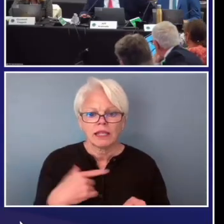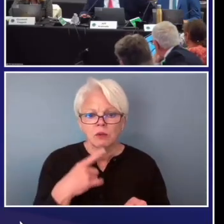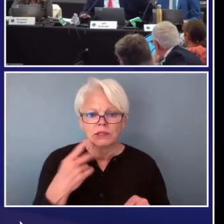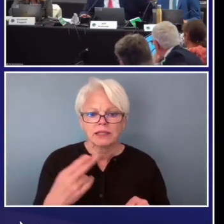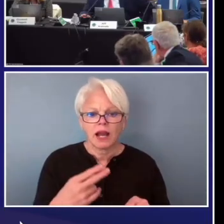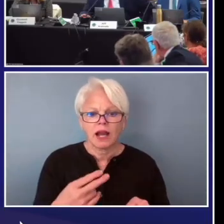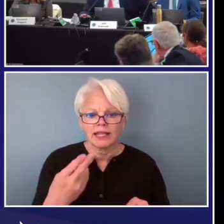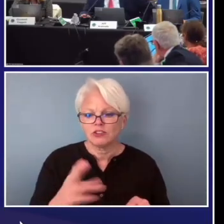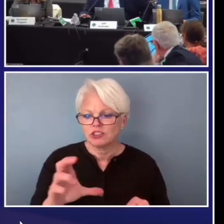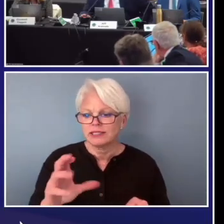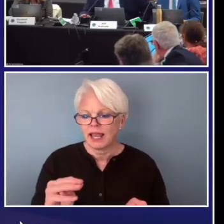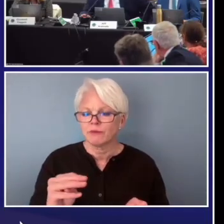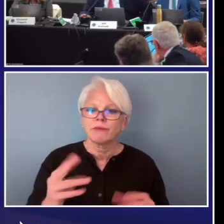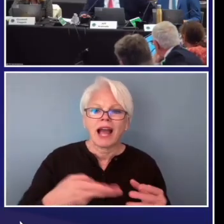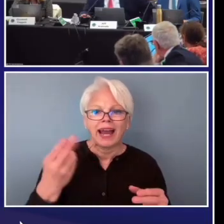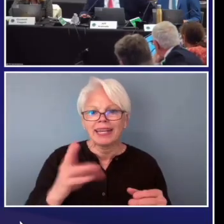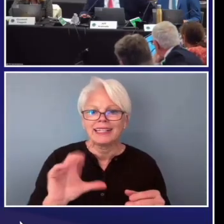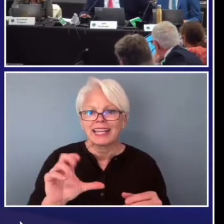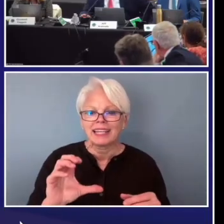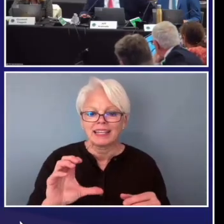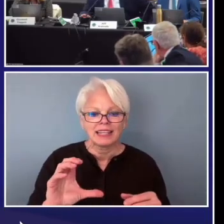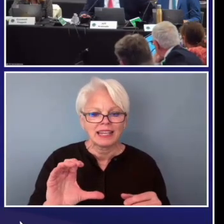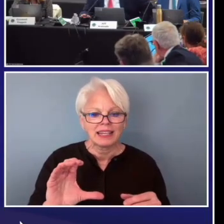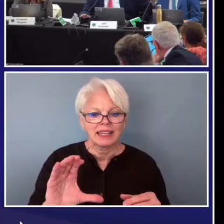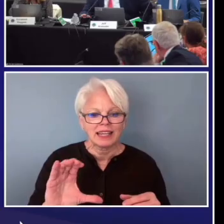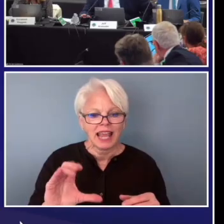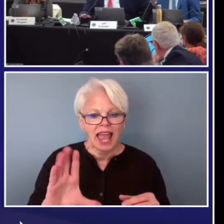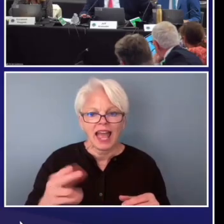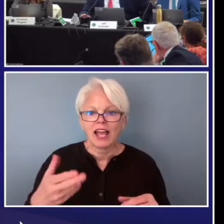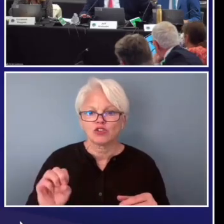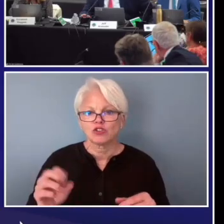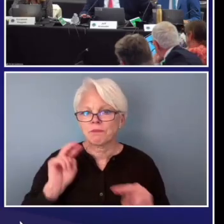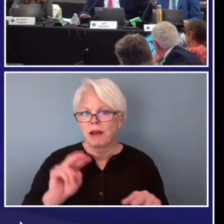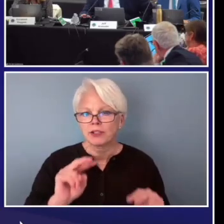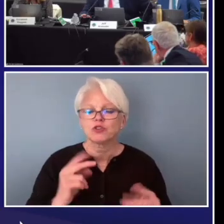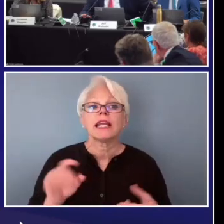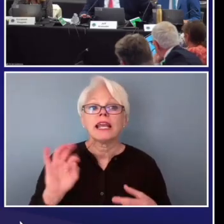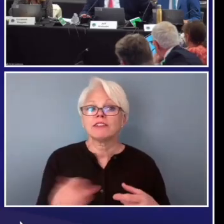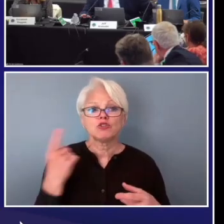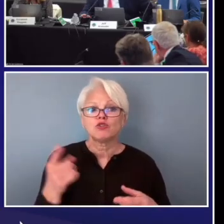Um, because, you know, if it's, if it's just a trigger, because of a trans, you know,